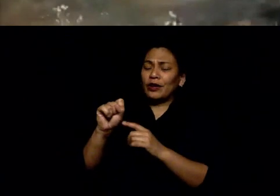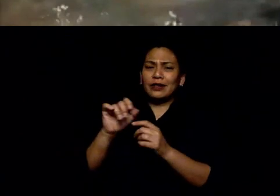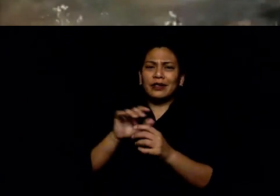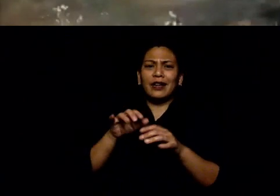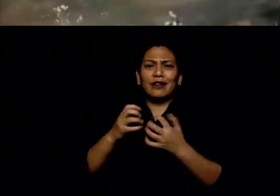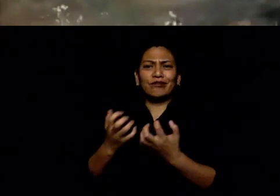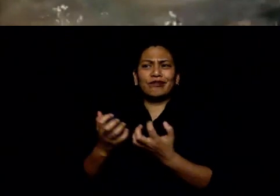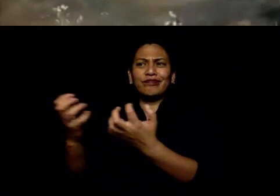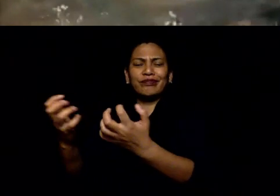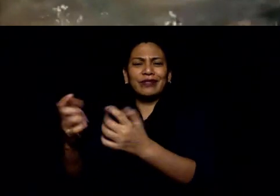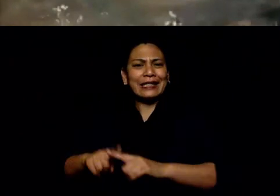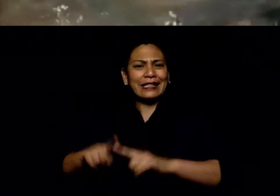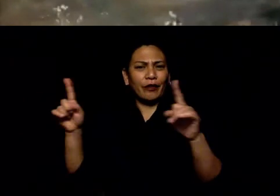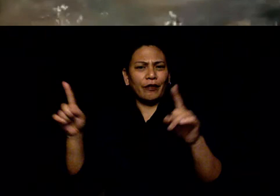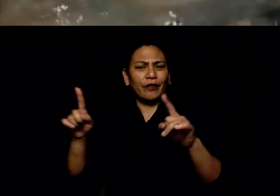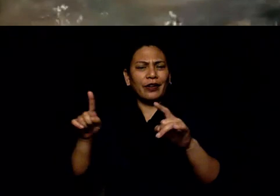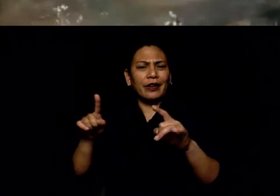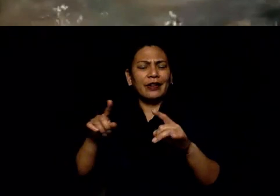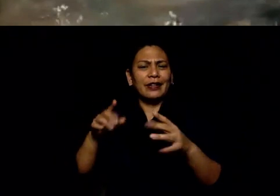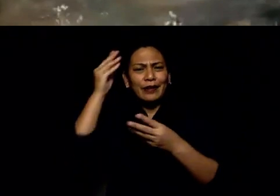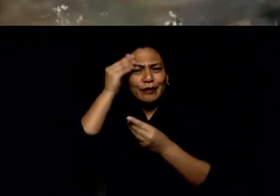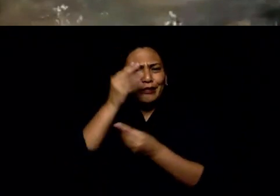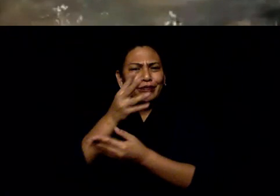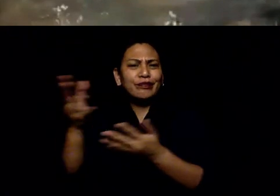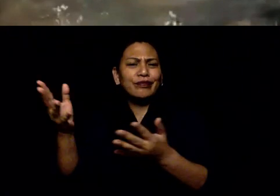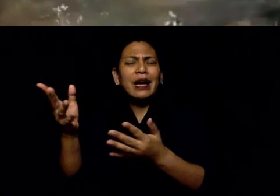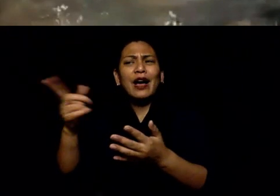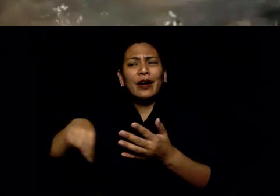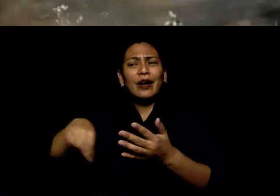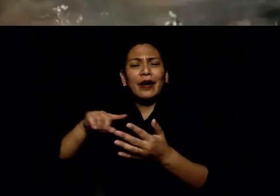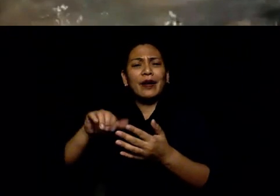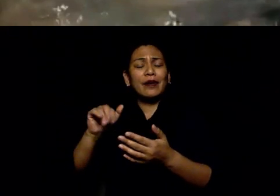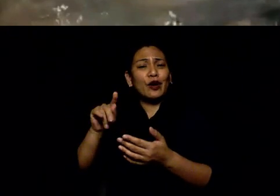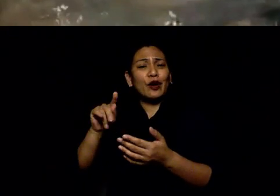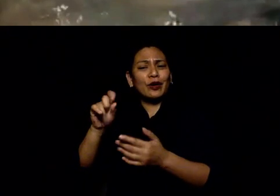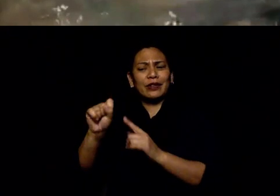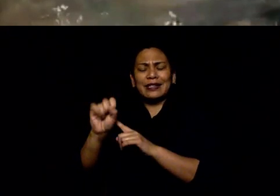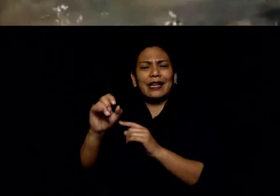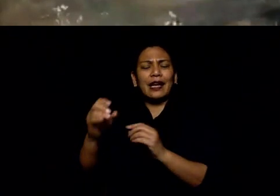I just think it has, has this opportunity to offer a deeper reflection